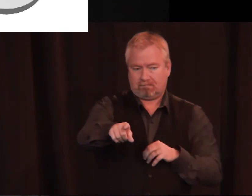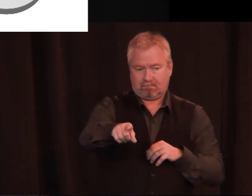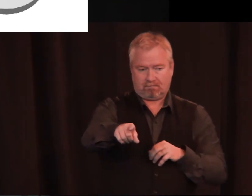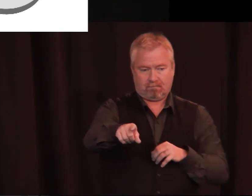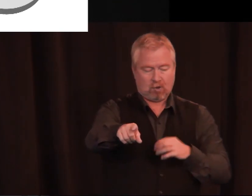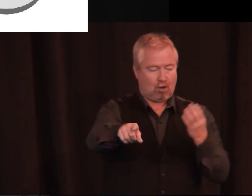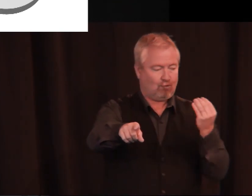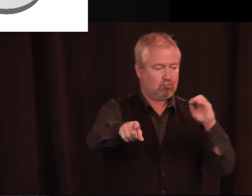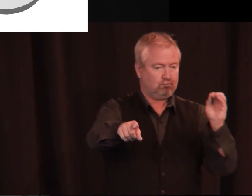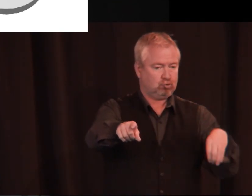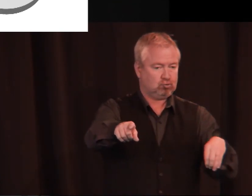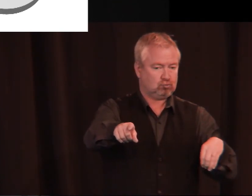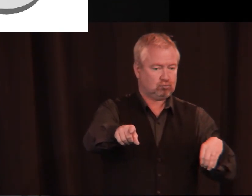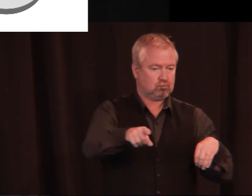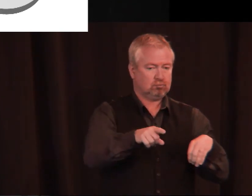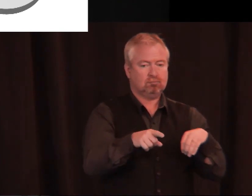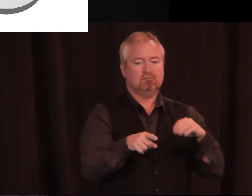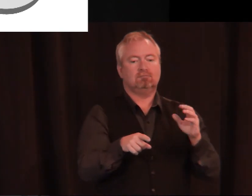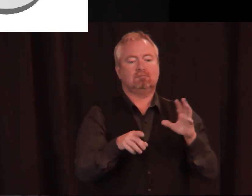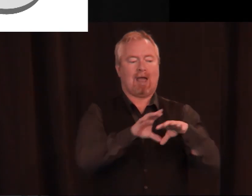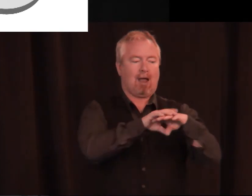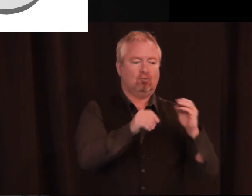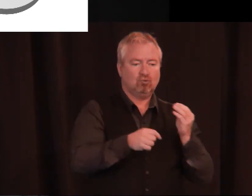outside of the home setting.